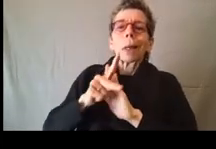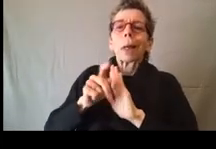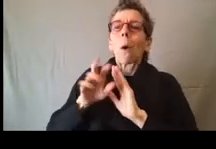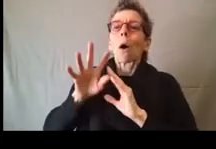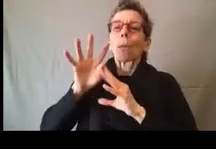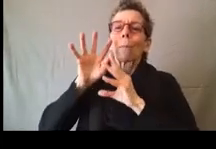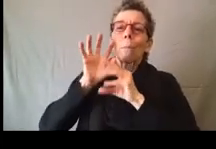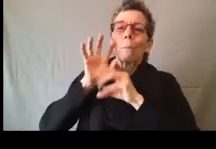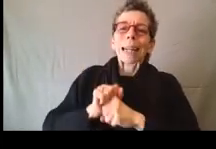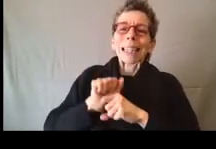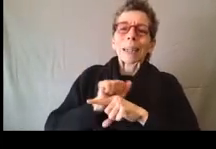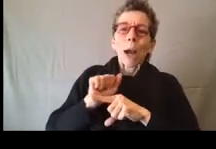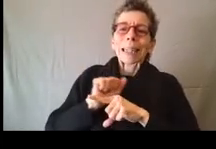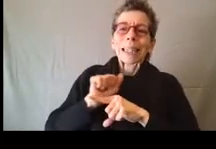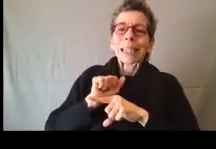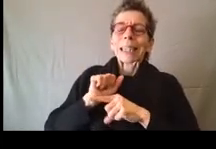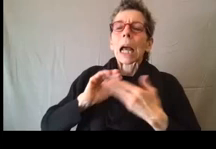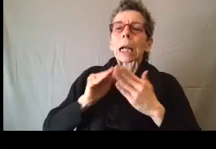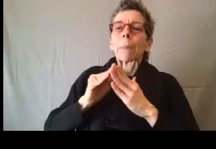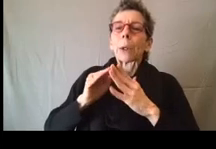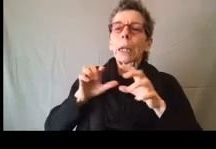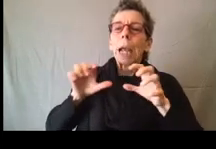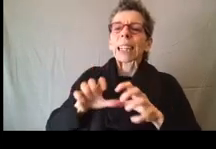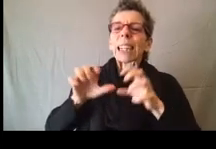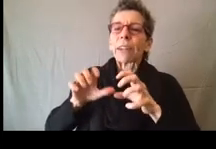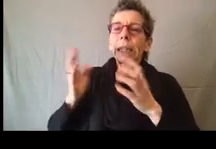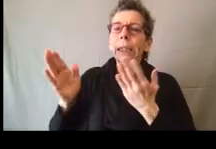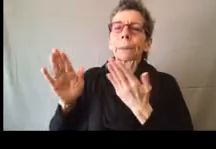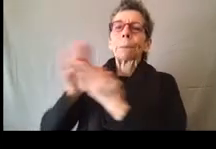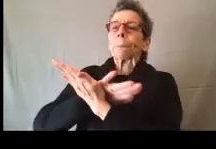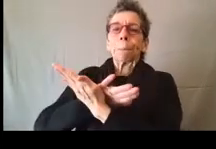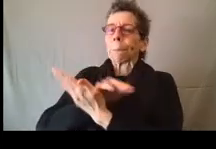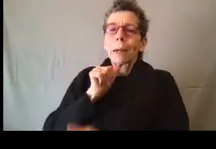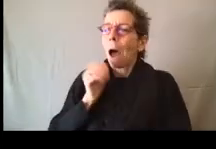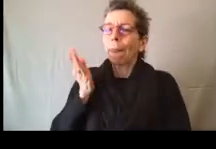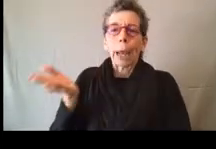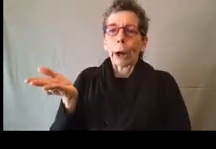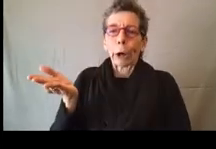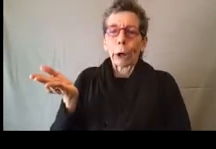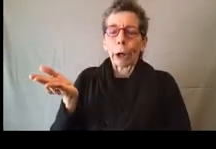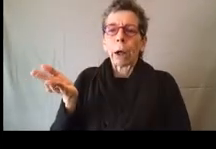engagement activities were difficult to determine. So, some of the categories on our QI FIT tools